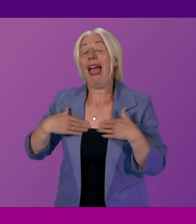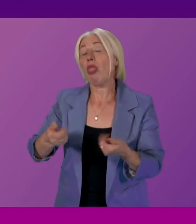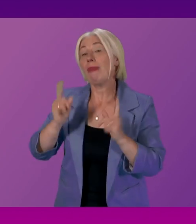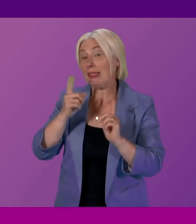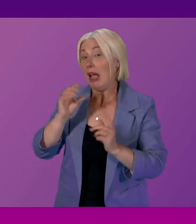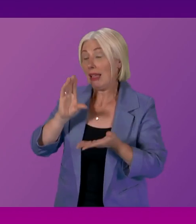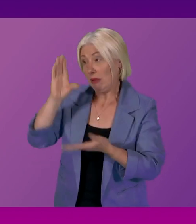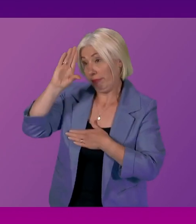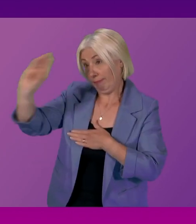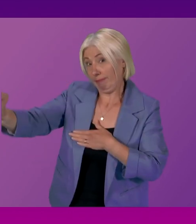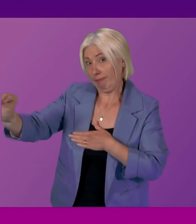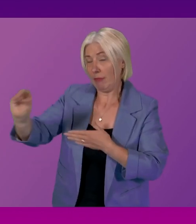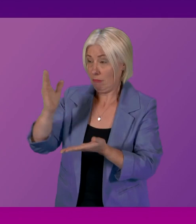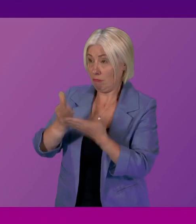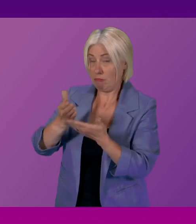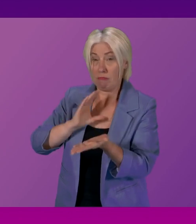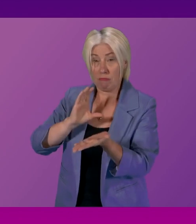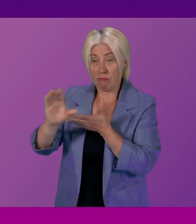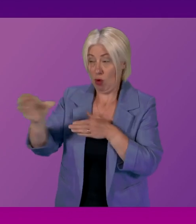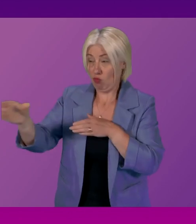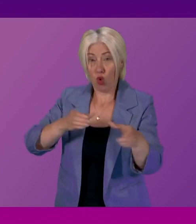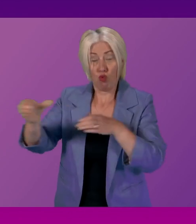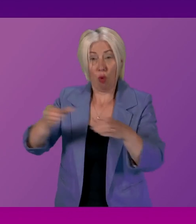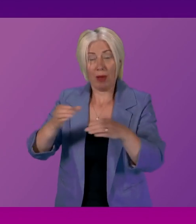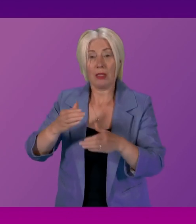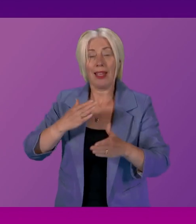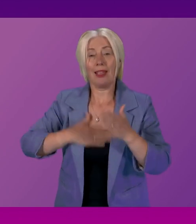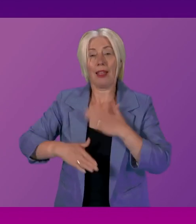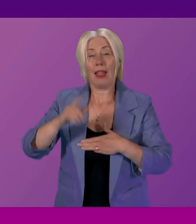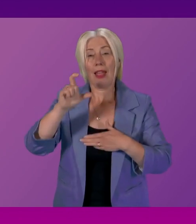of the significant investment in the recruitment of child and adolescent mental health services